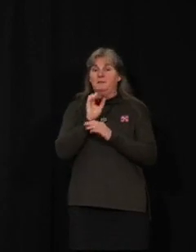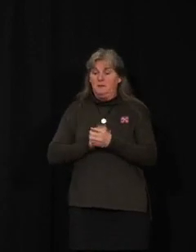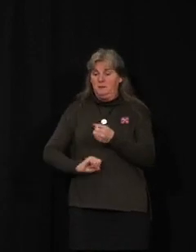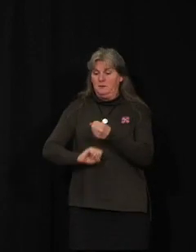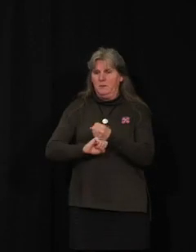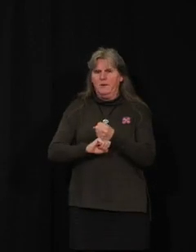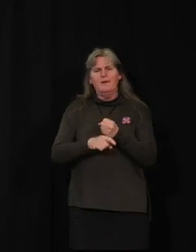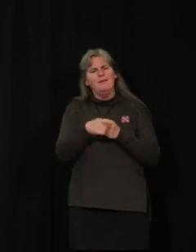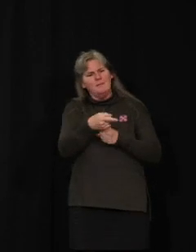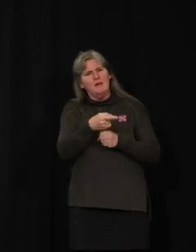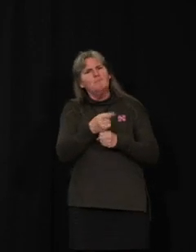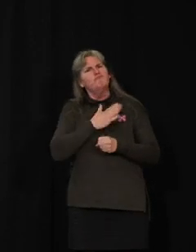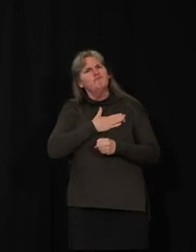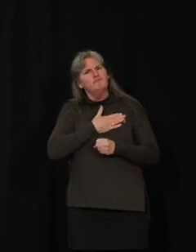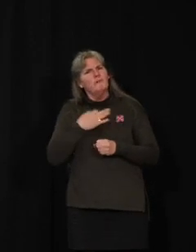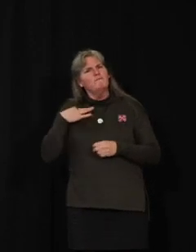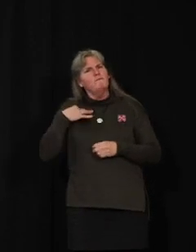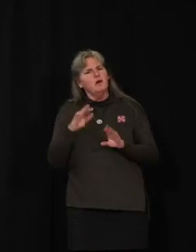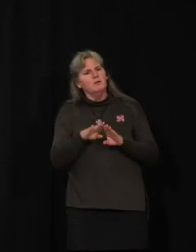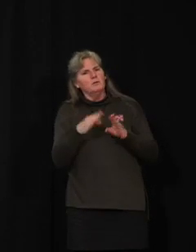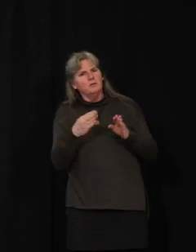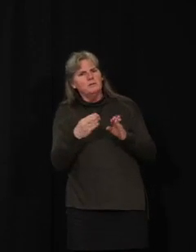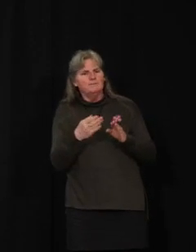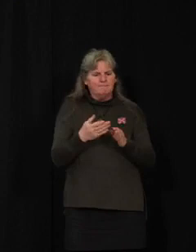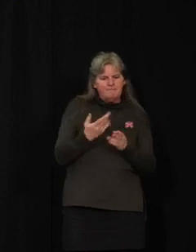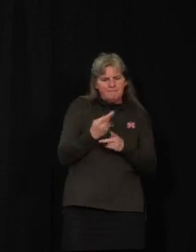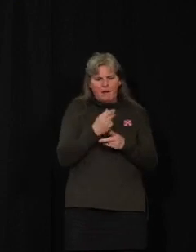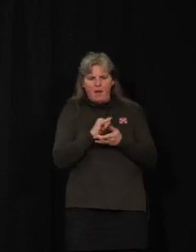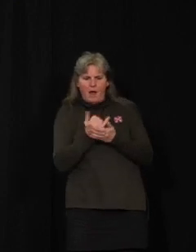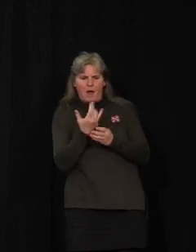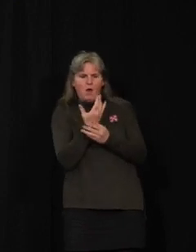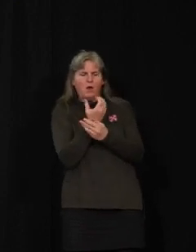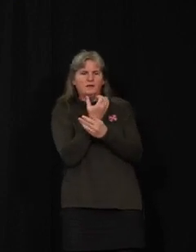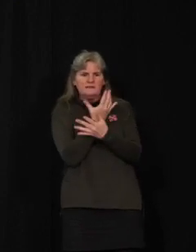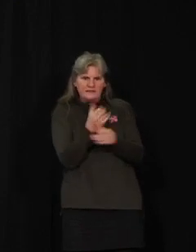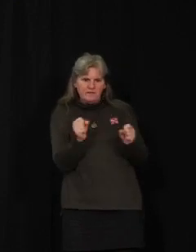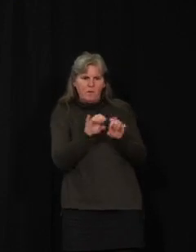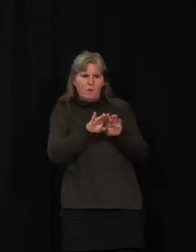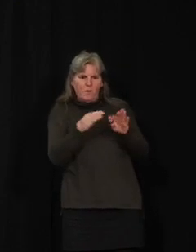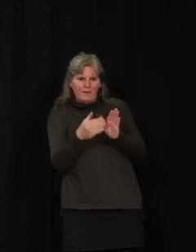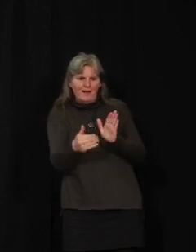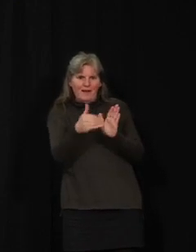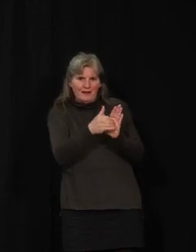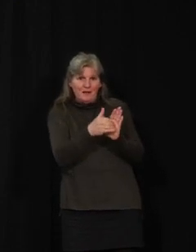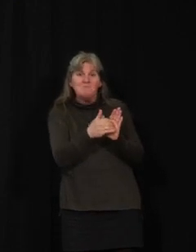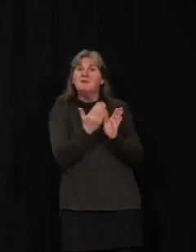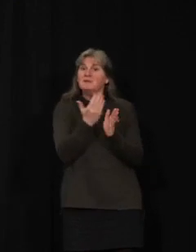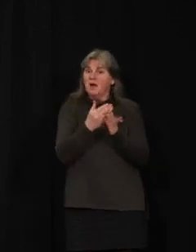how they can safely reopen. We are seeing more retail spaces opening up, which is encouragin.